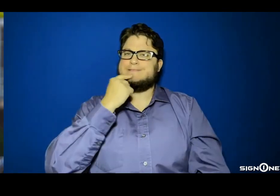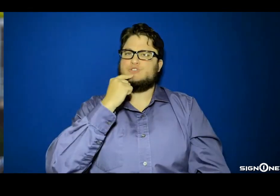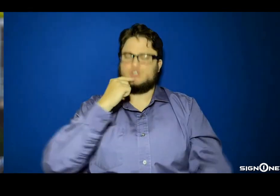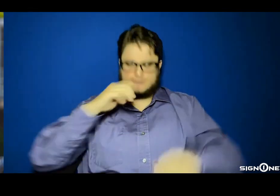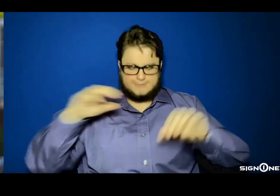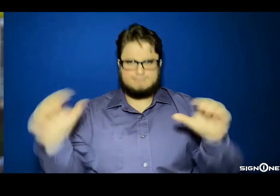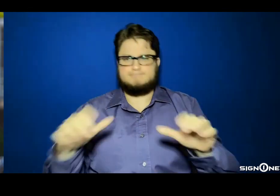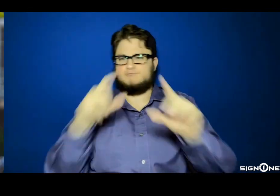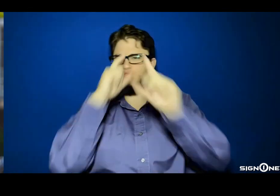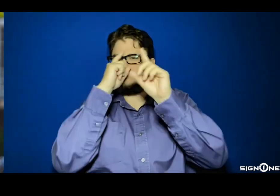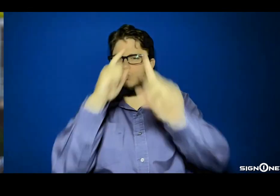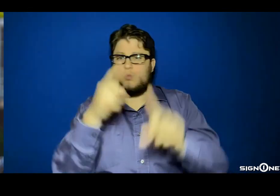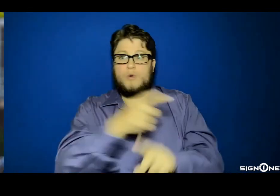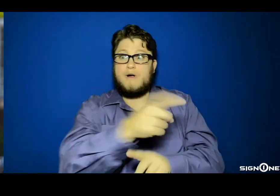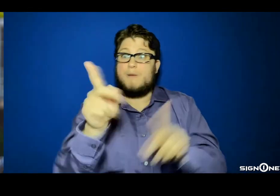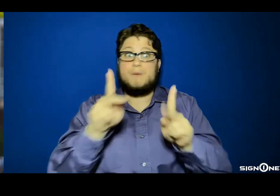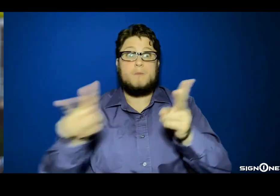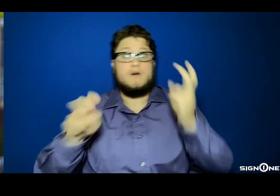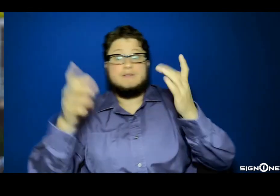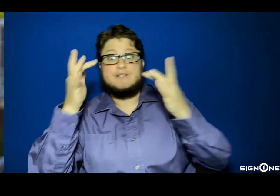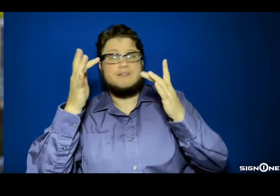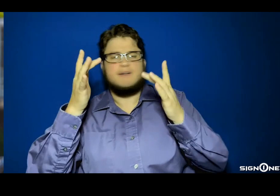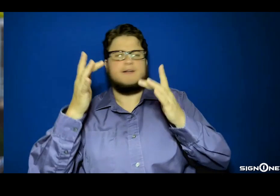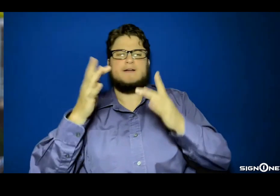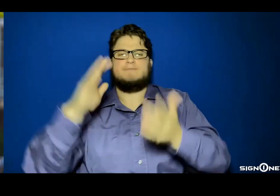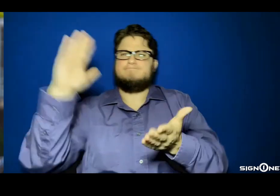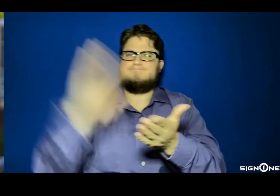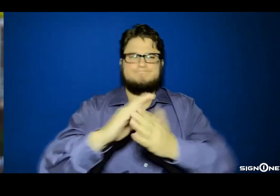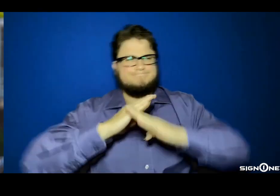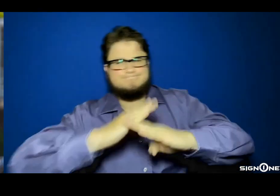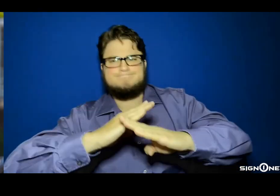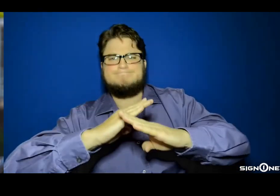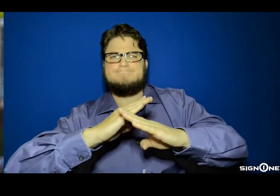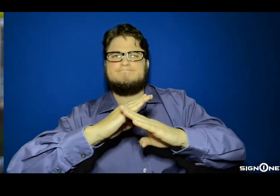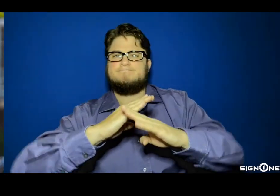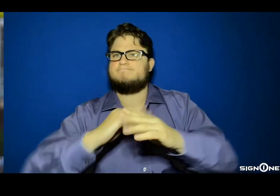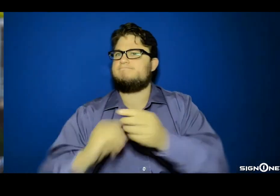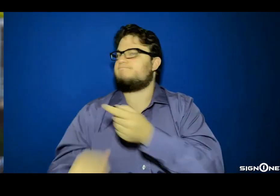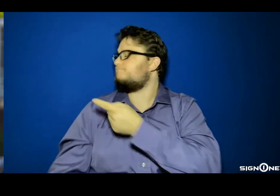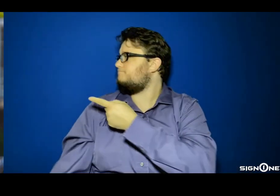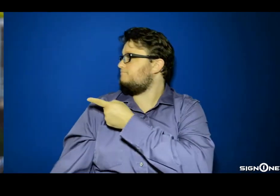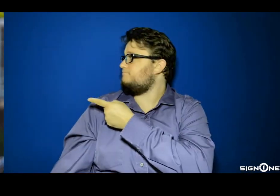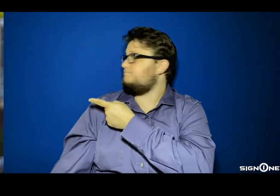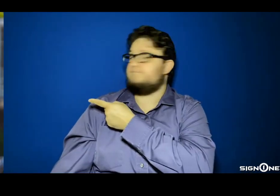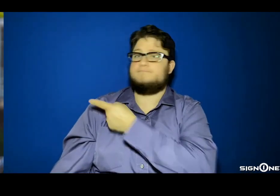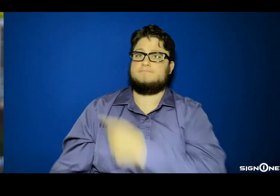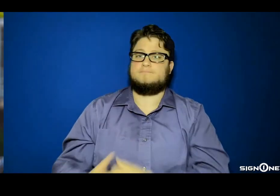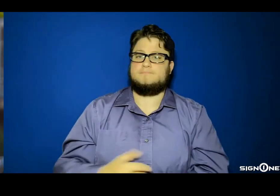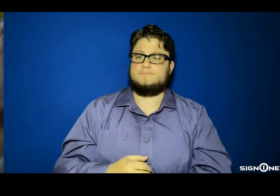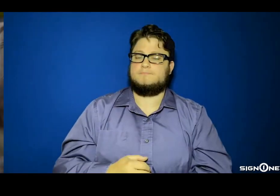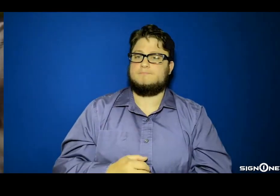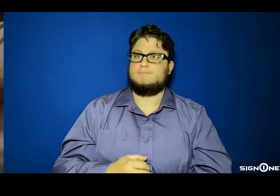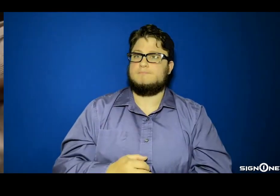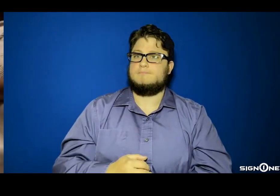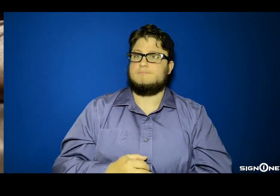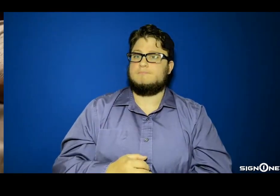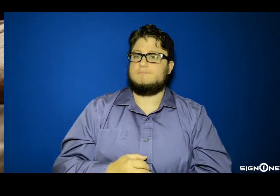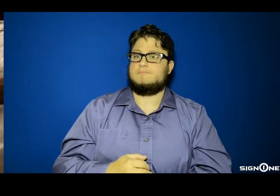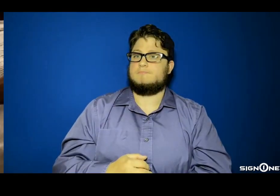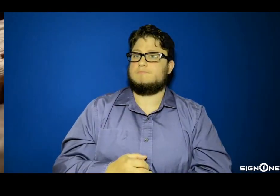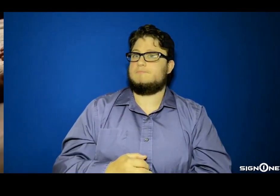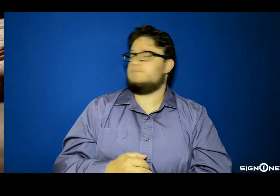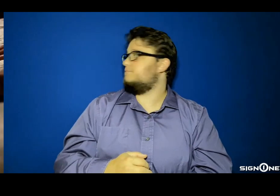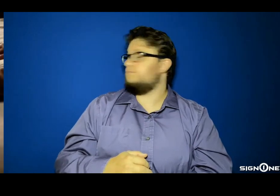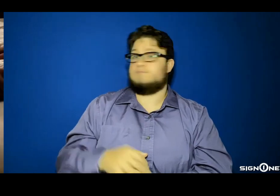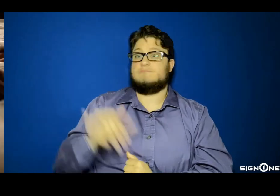to take extreme measures in an effort to stop the surge.